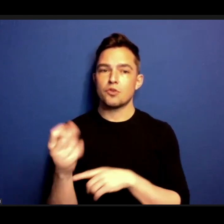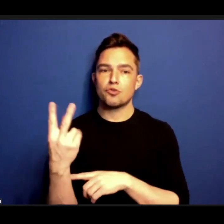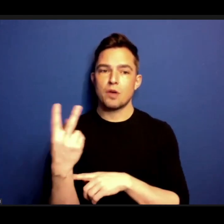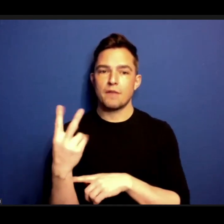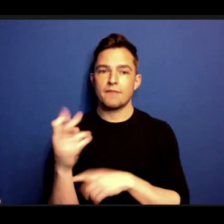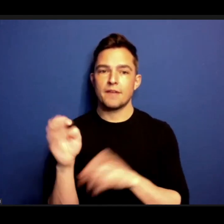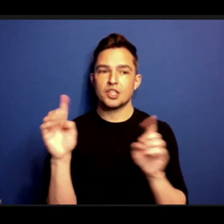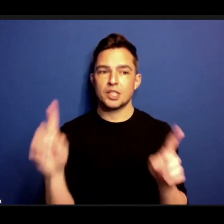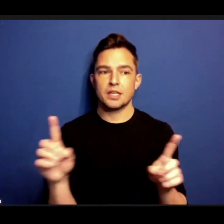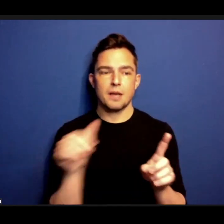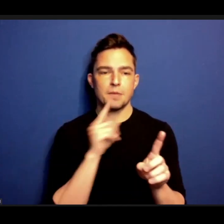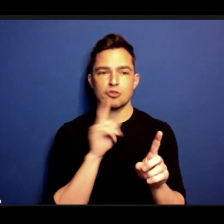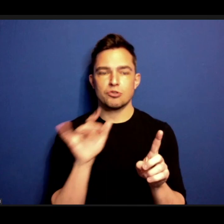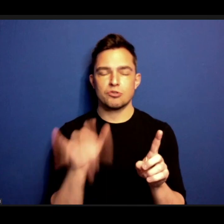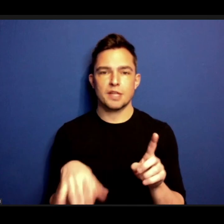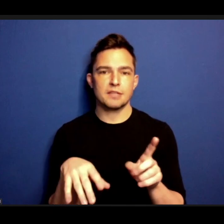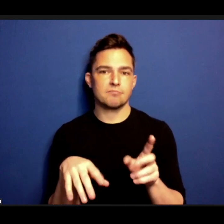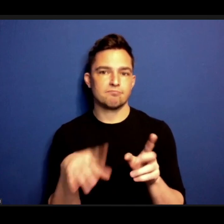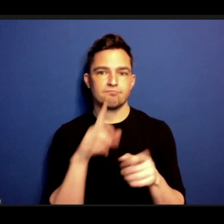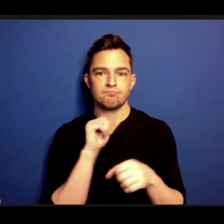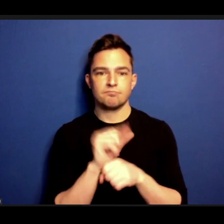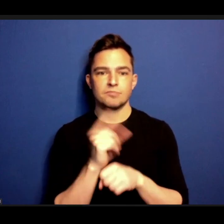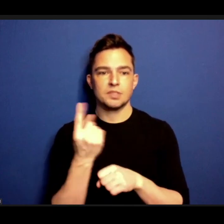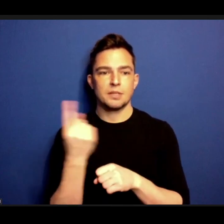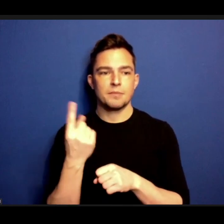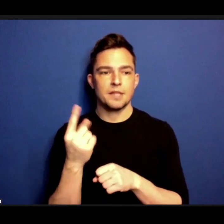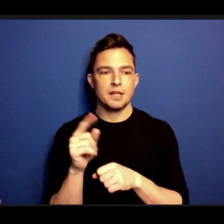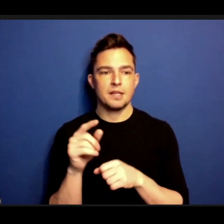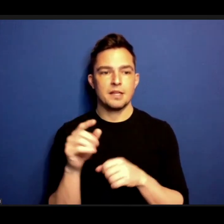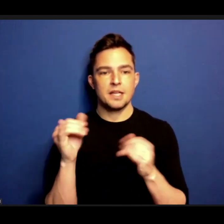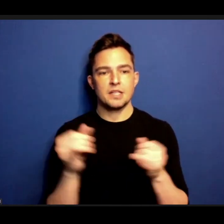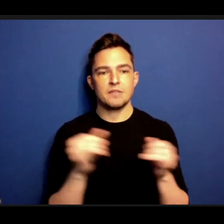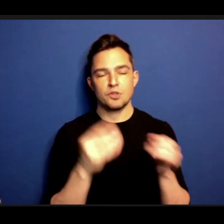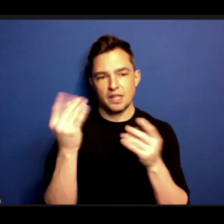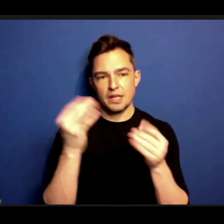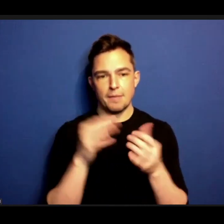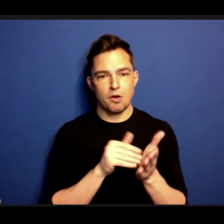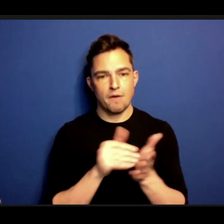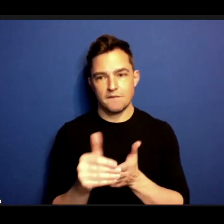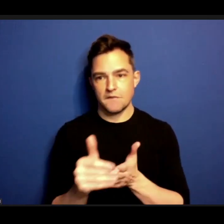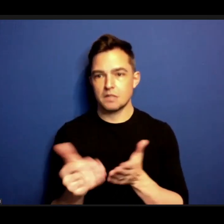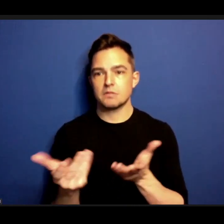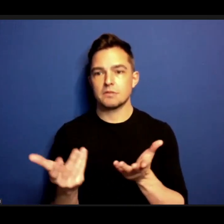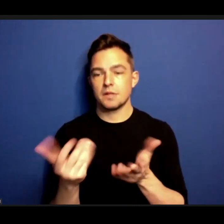sure that that is certainly something that individuals think about often, but also how